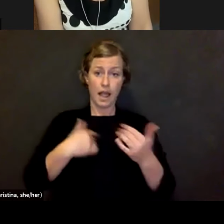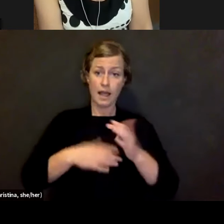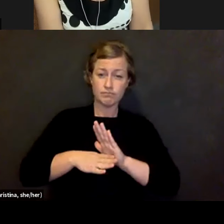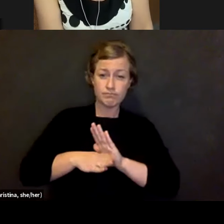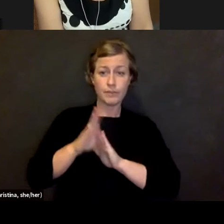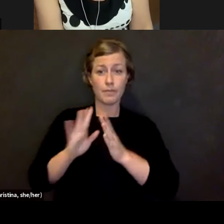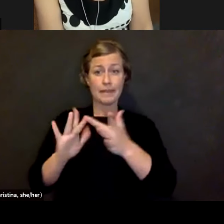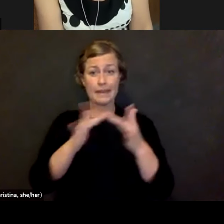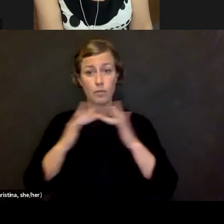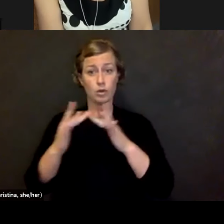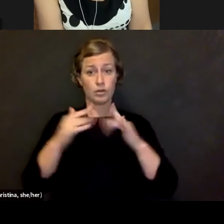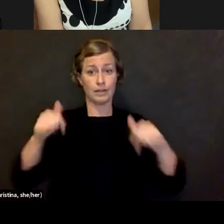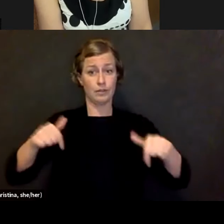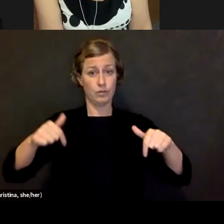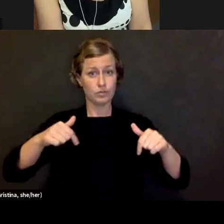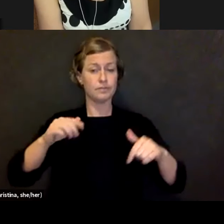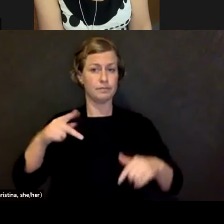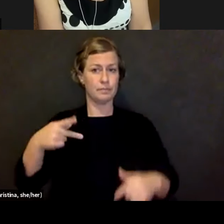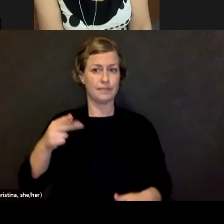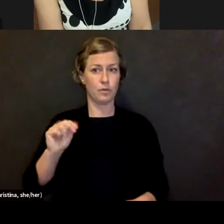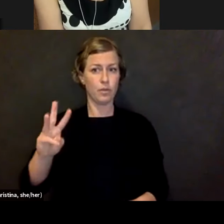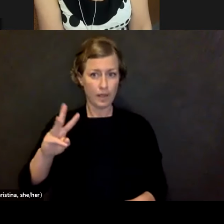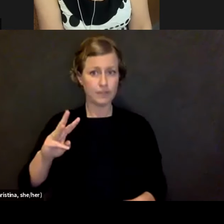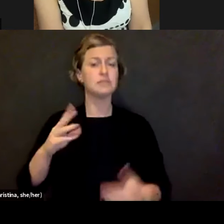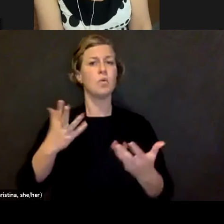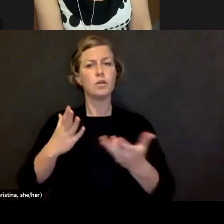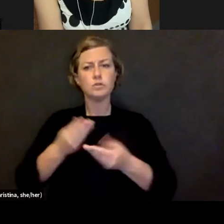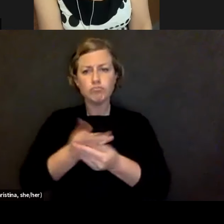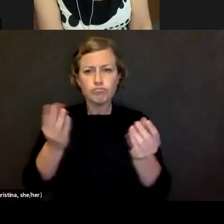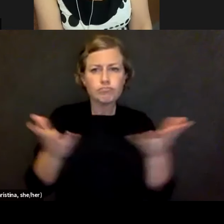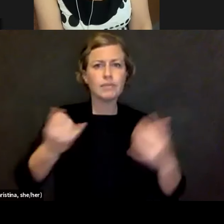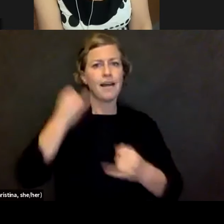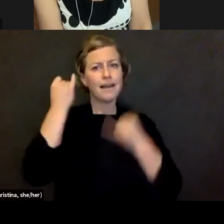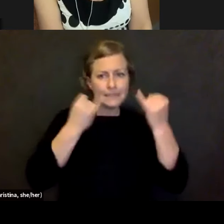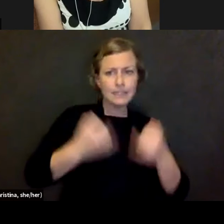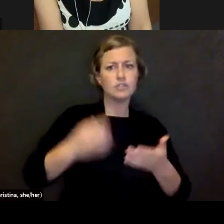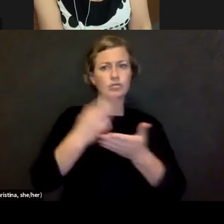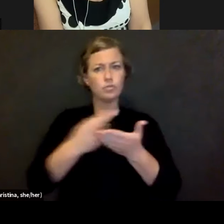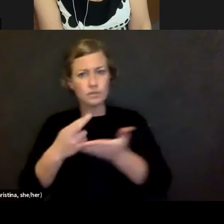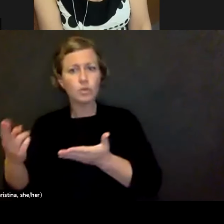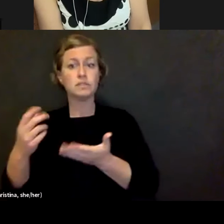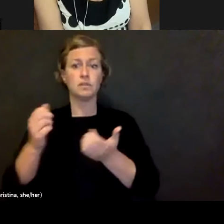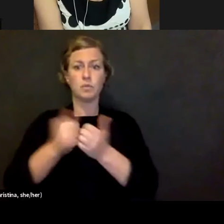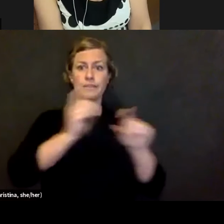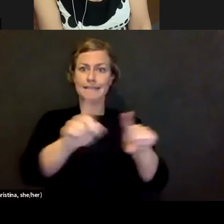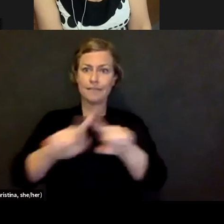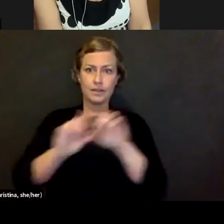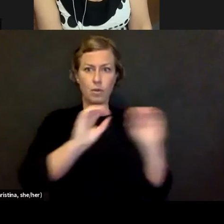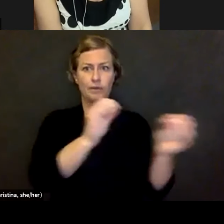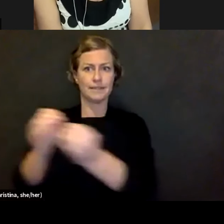e-mail me at oddzuki@gmail.com as well. I'm currently working on